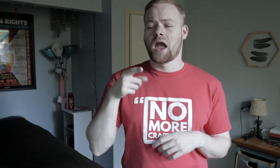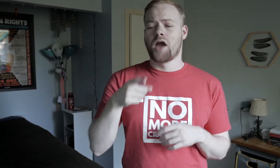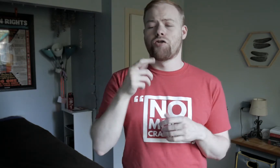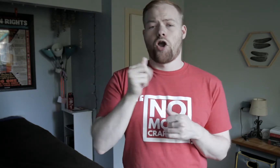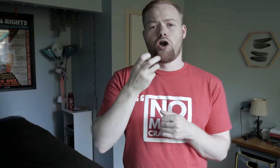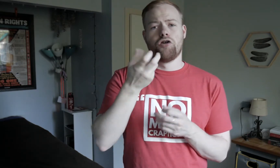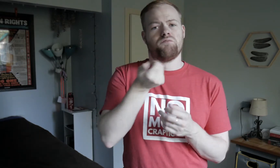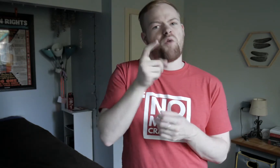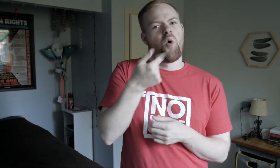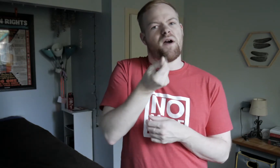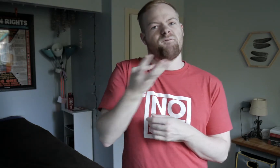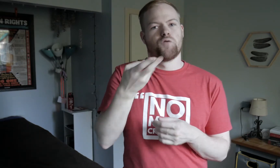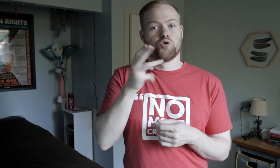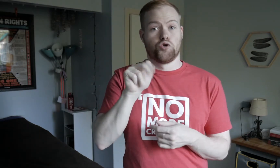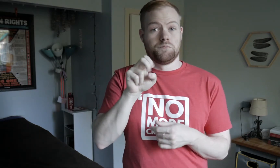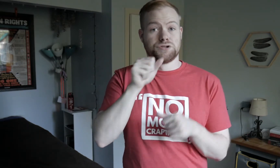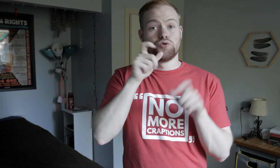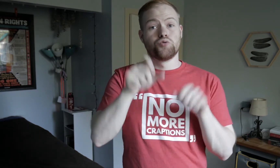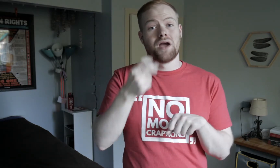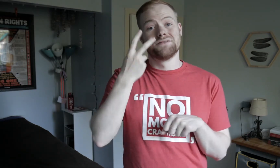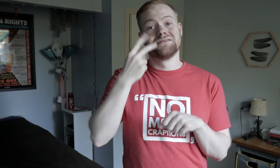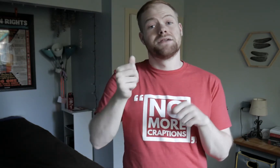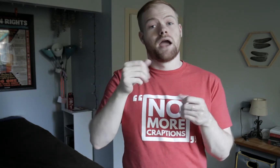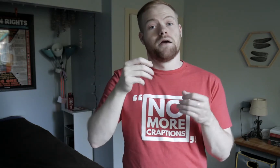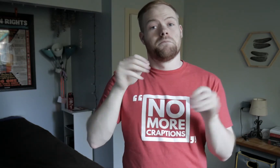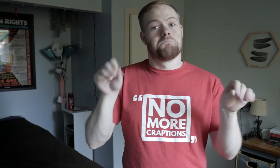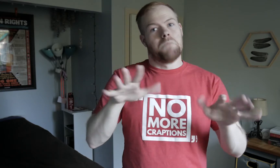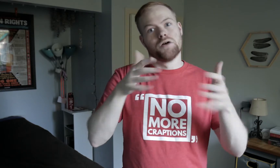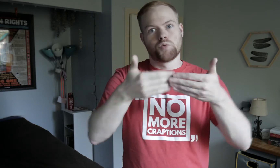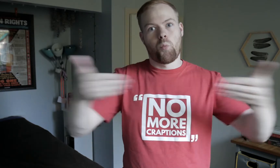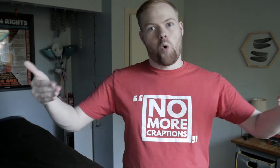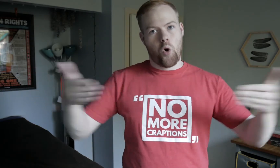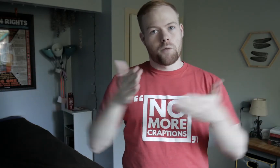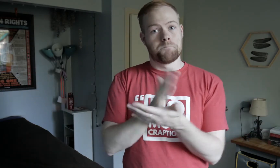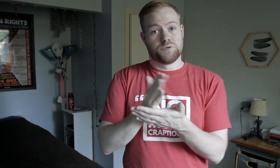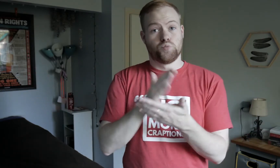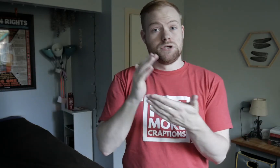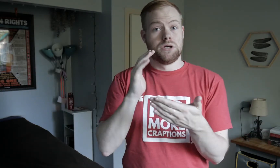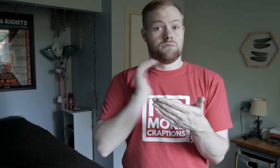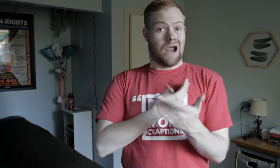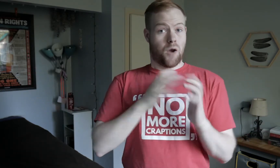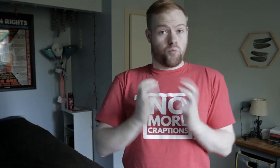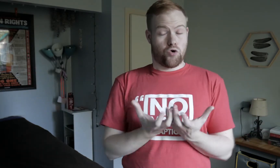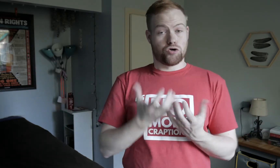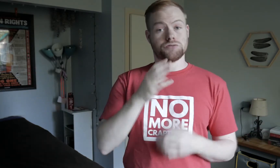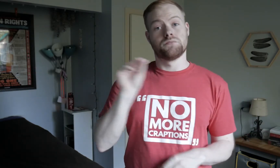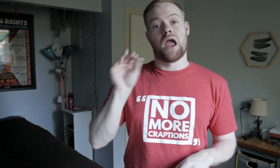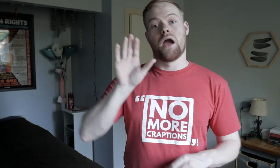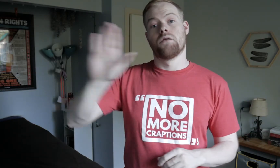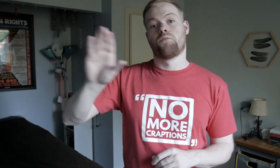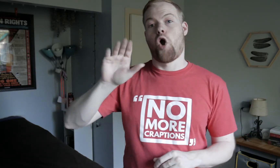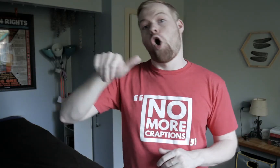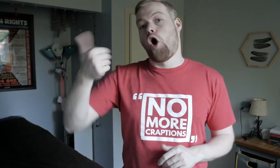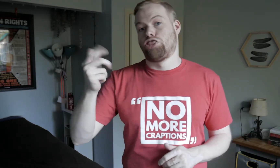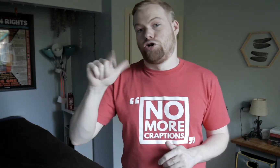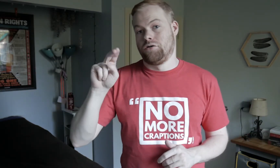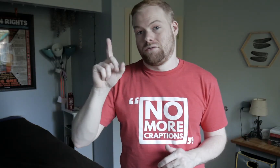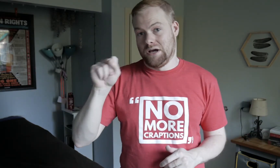There are only a few humans who can see a magical wall between our world and the otherlands.